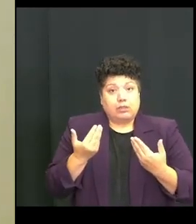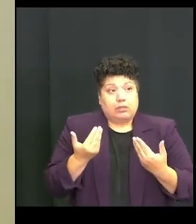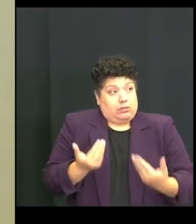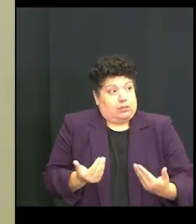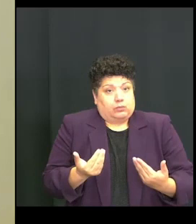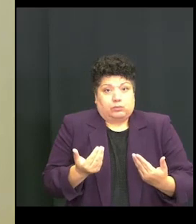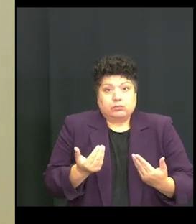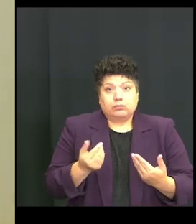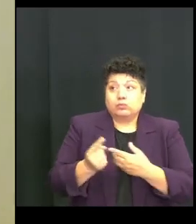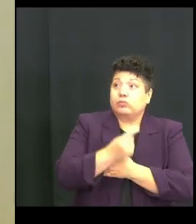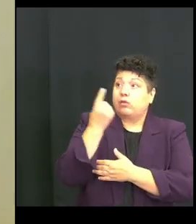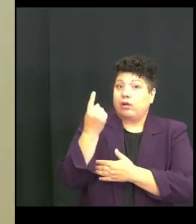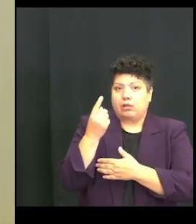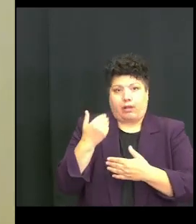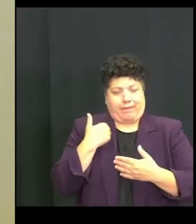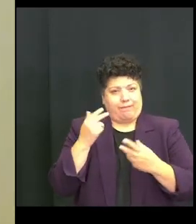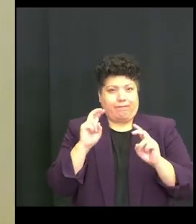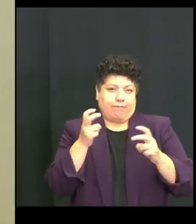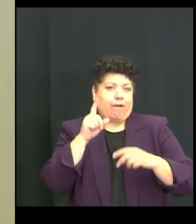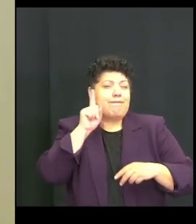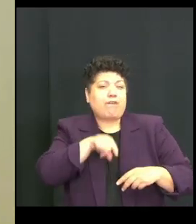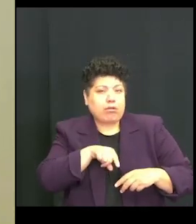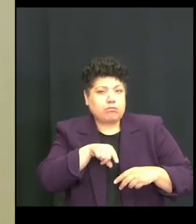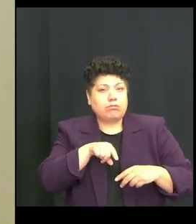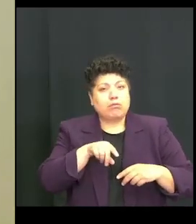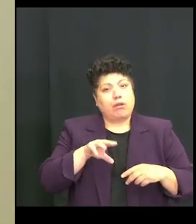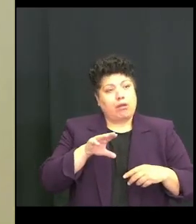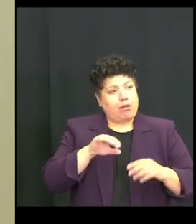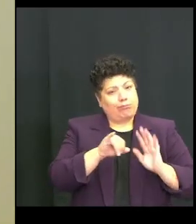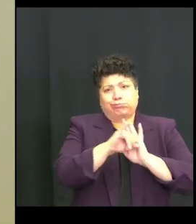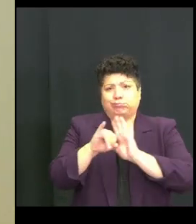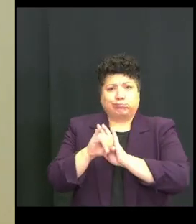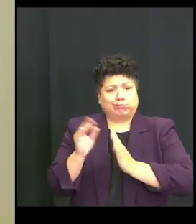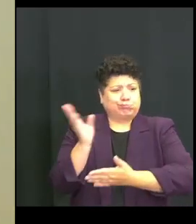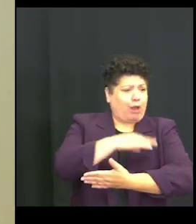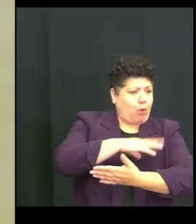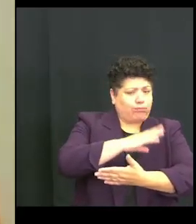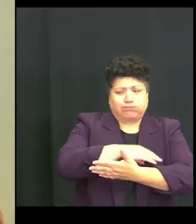and it's part of the false polarization narrative that I think the media and academics,